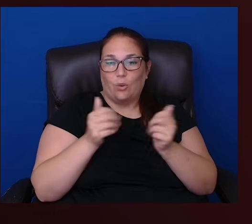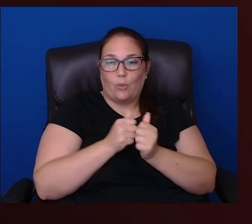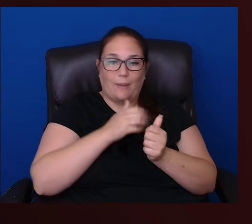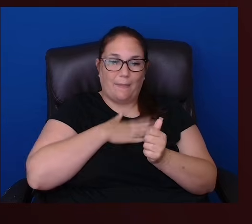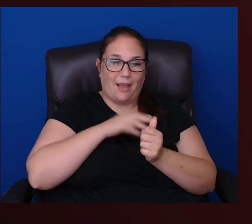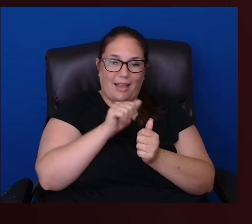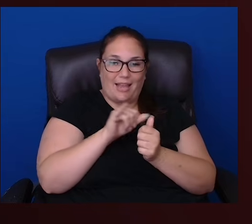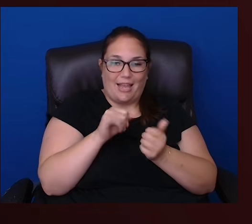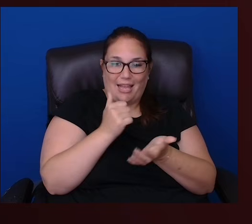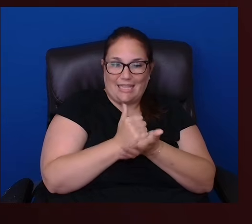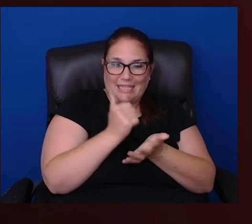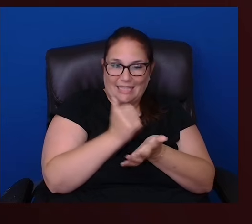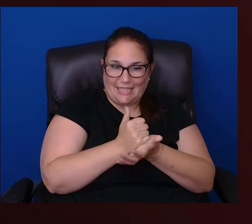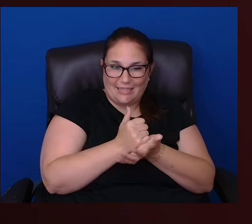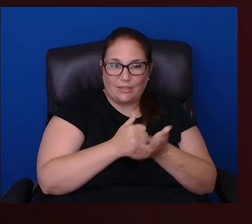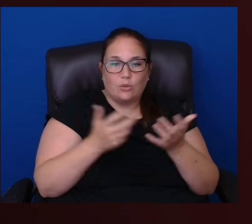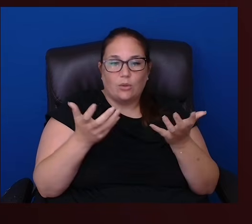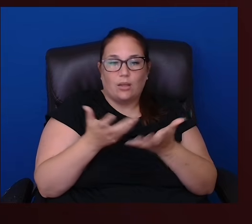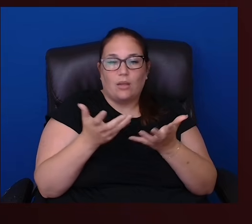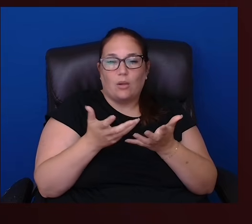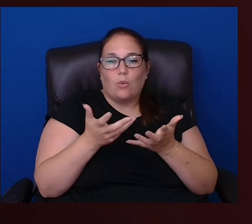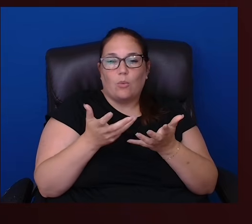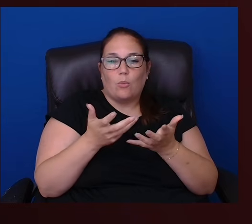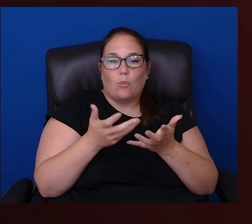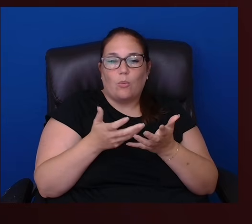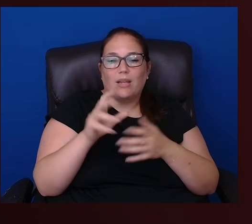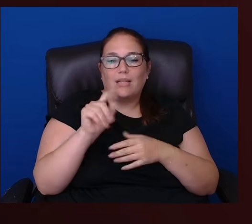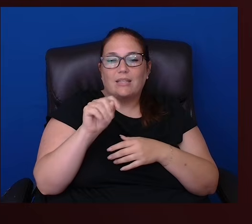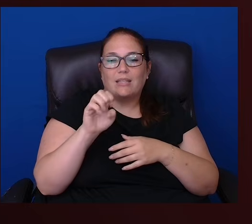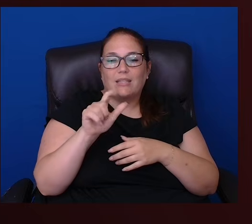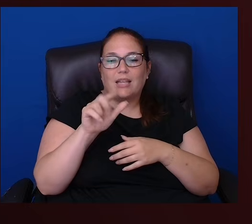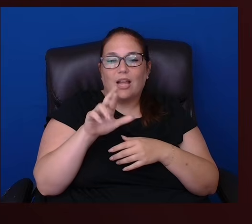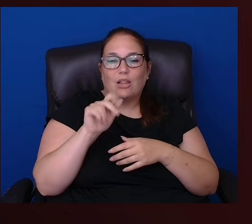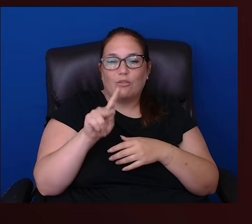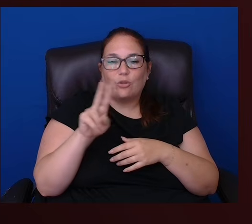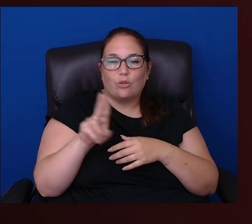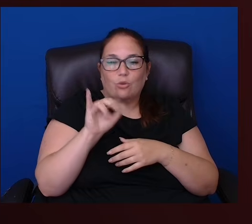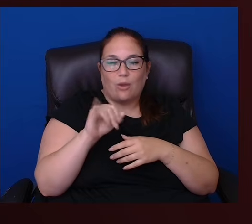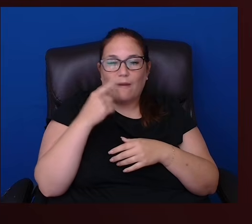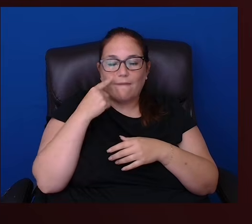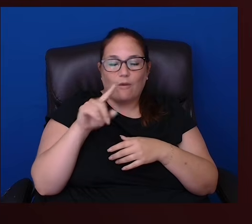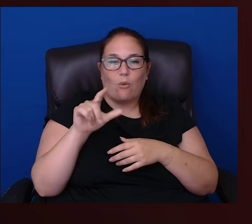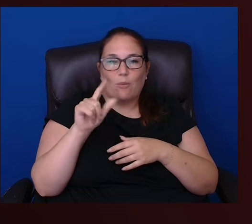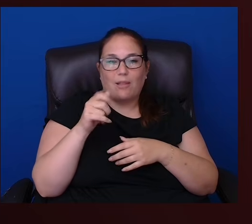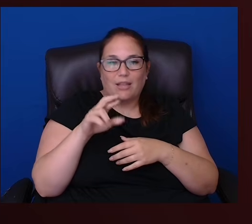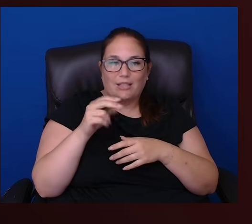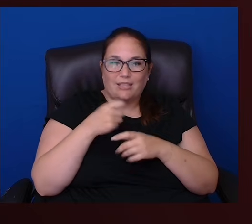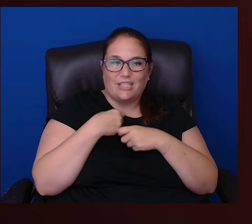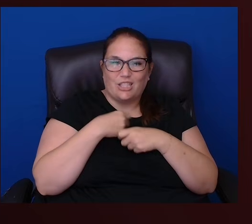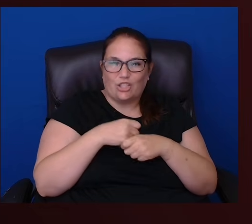I can say, "What is Telerik UI for Blazor?" hit "generate", and this will use